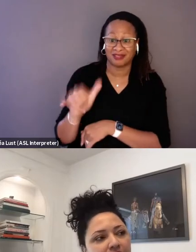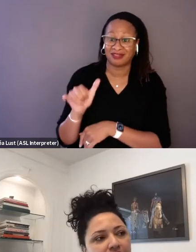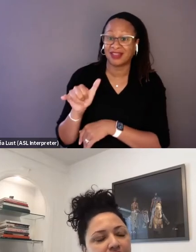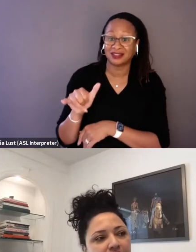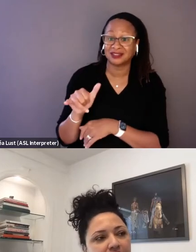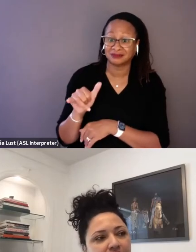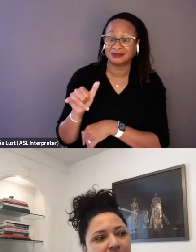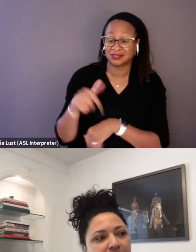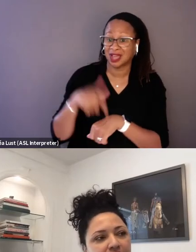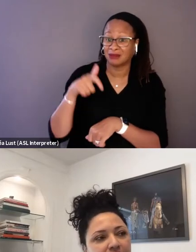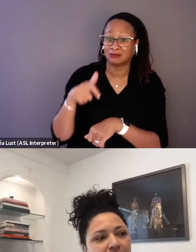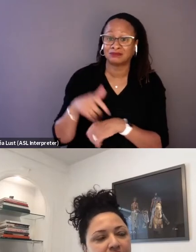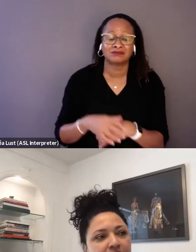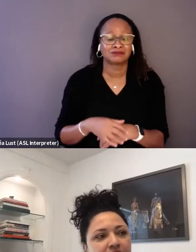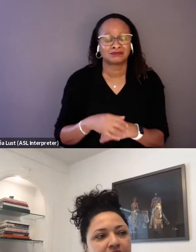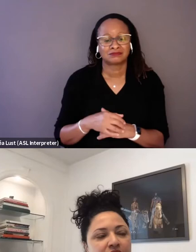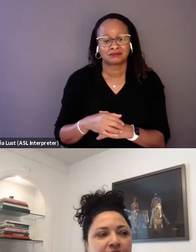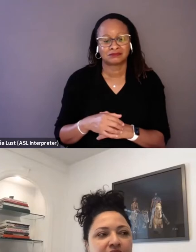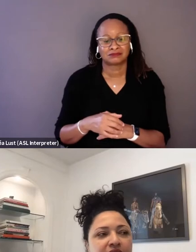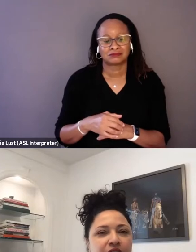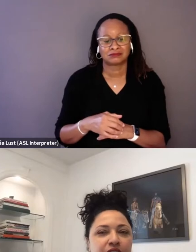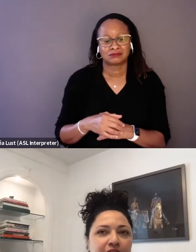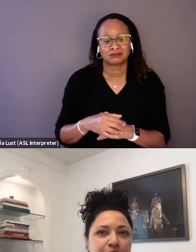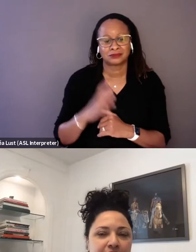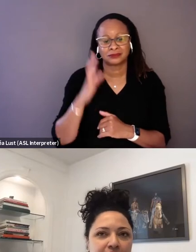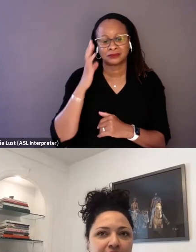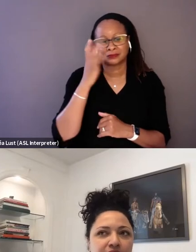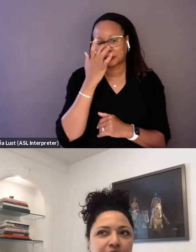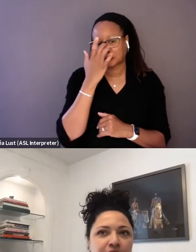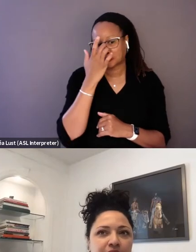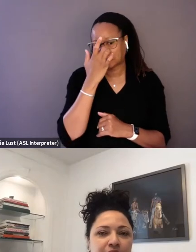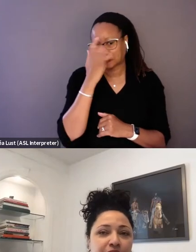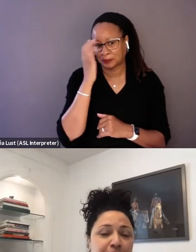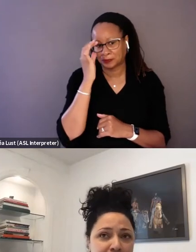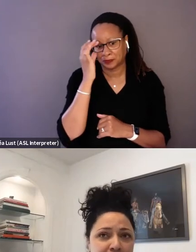and, you know, I think that there's a lot of parallels that we, for me